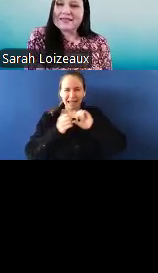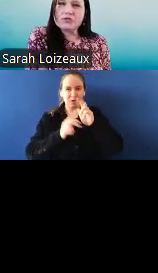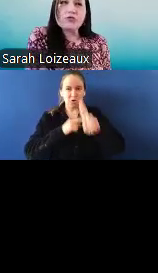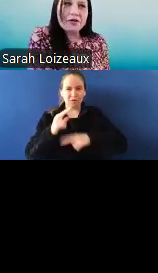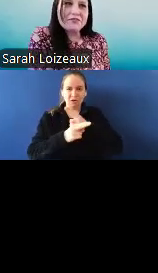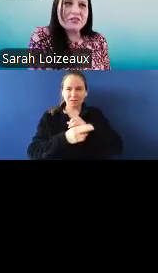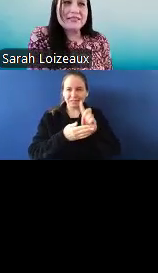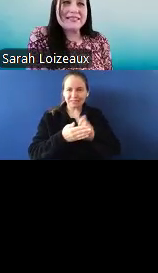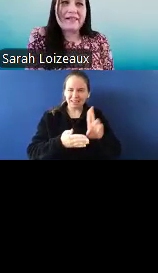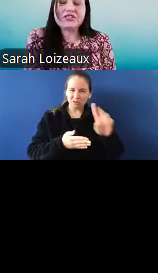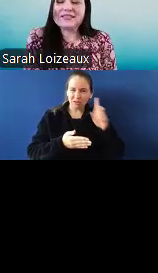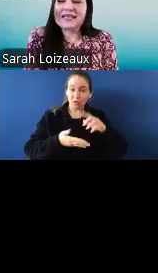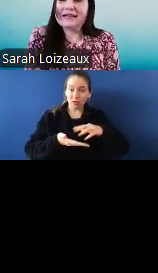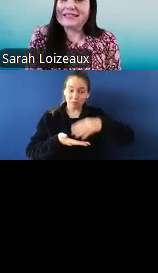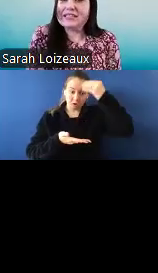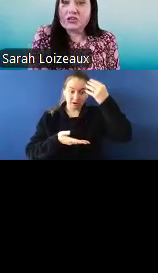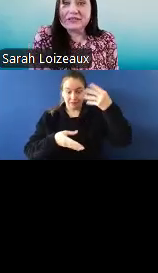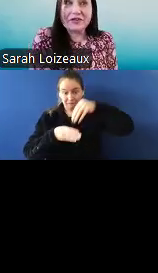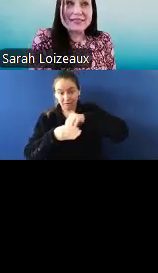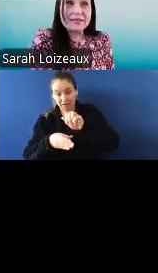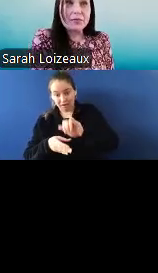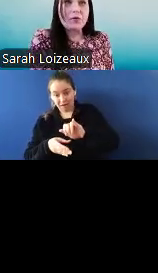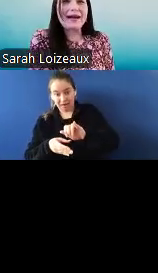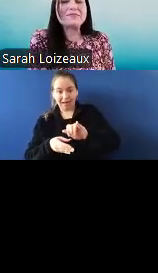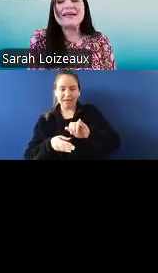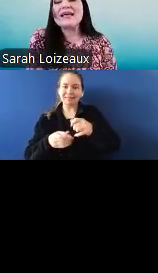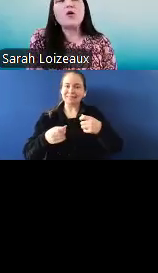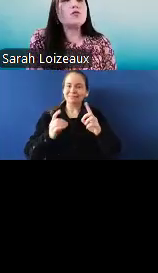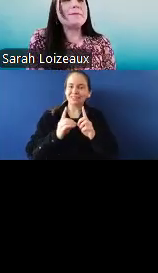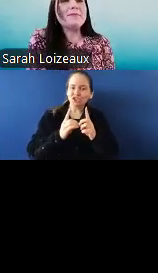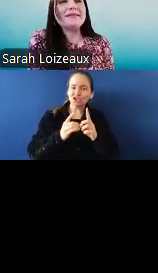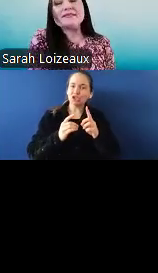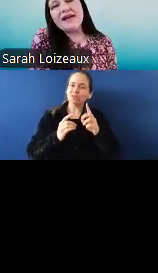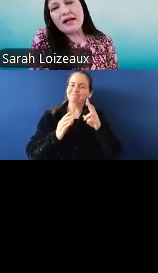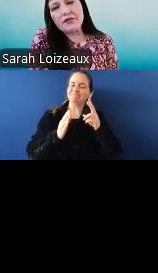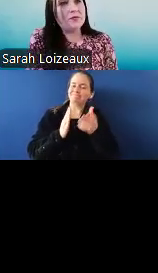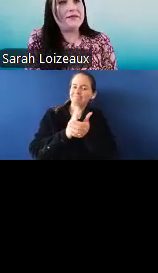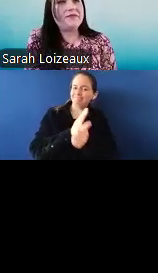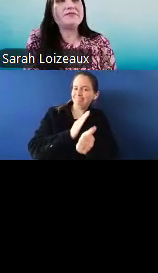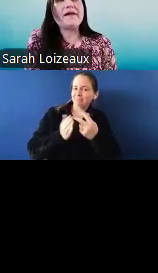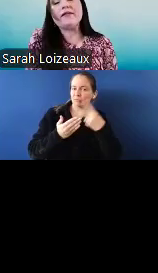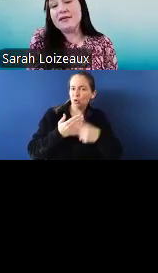into artificial intelligence and digital literacy programs can hold immense value in the development